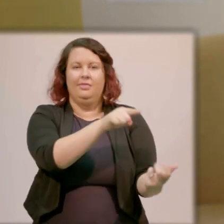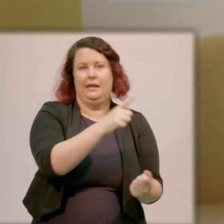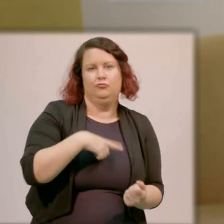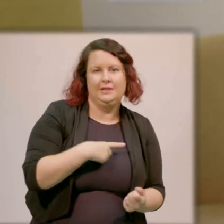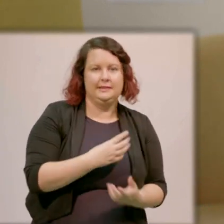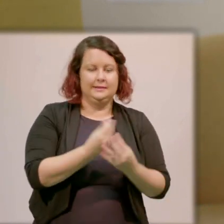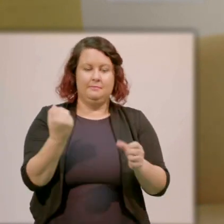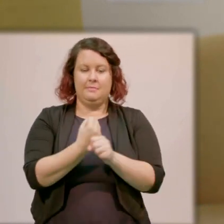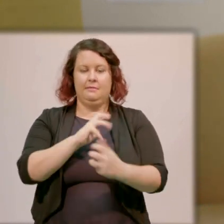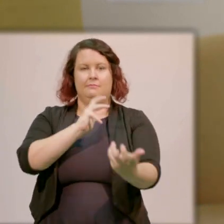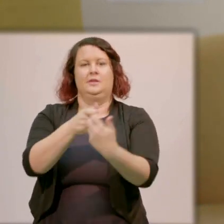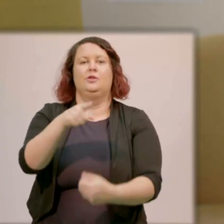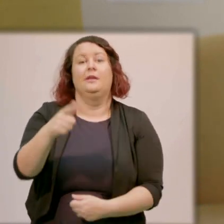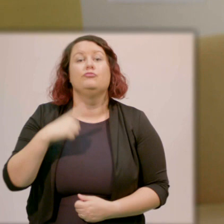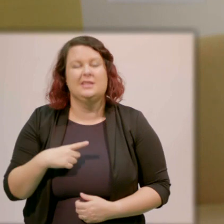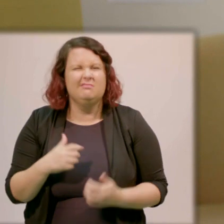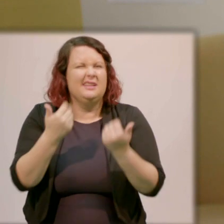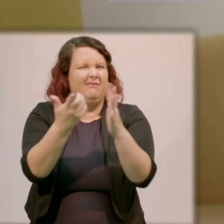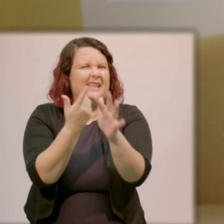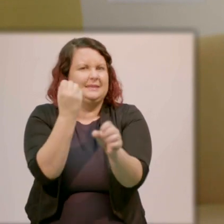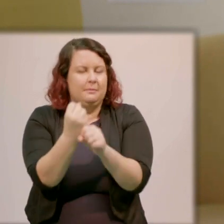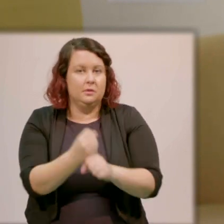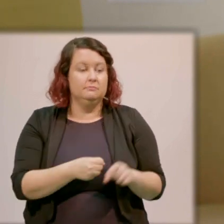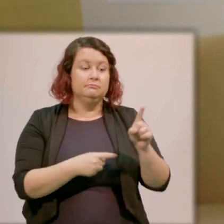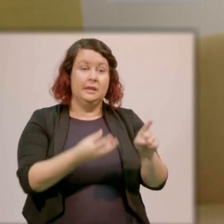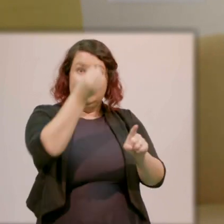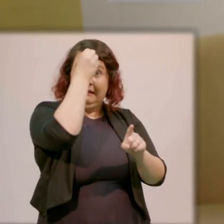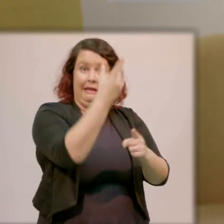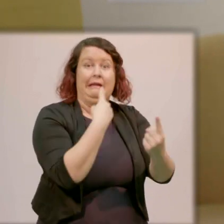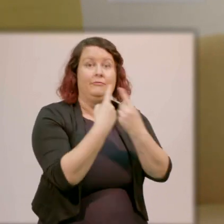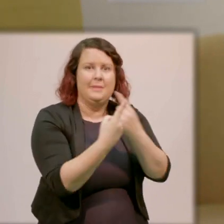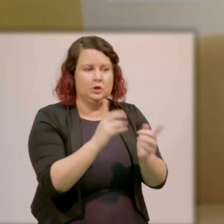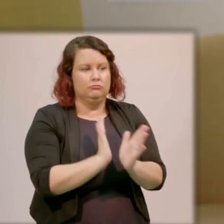as they'll be created for a variety of reasons. Some multimodal texts, for example,